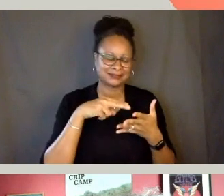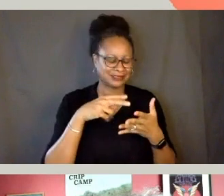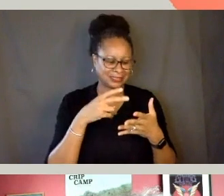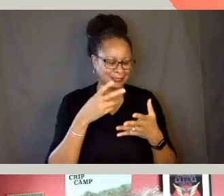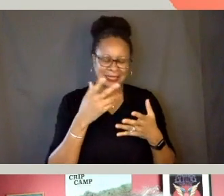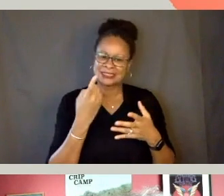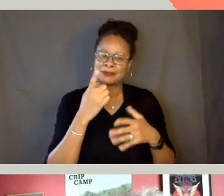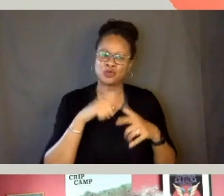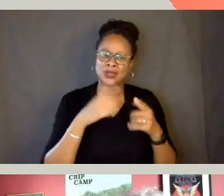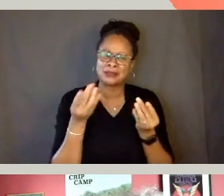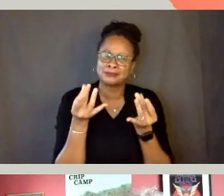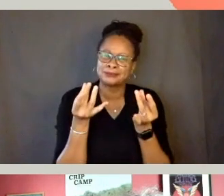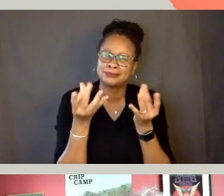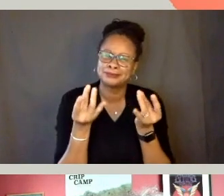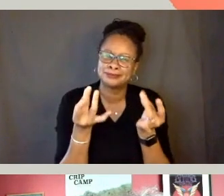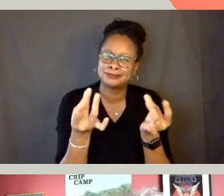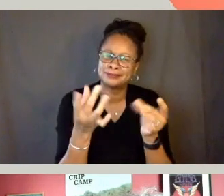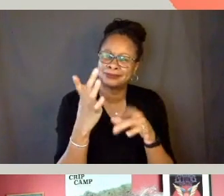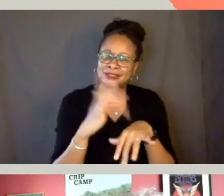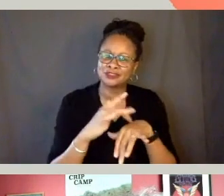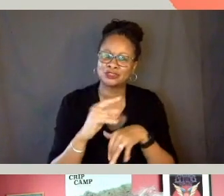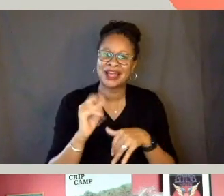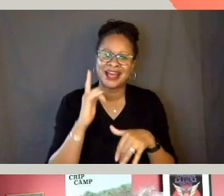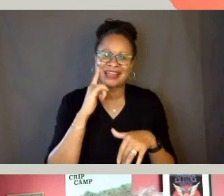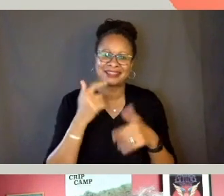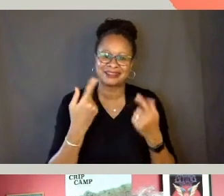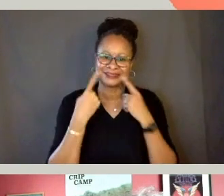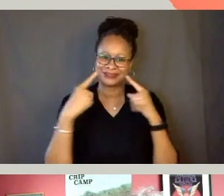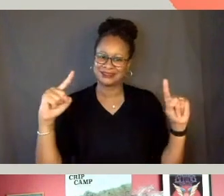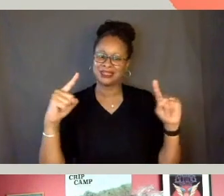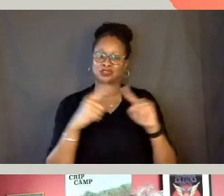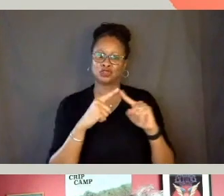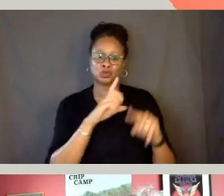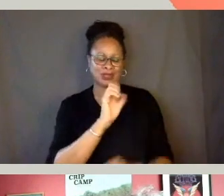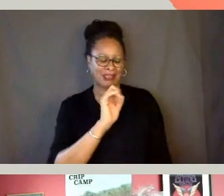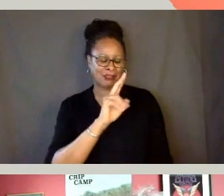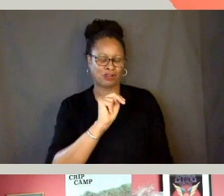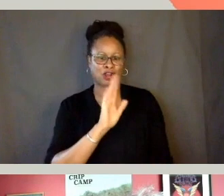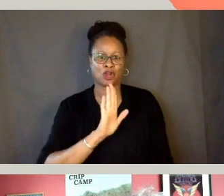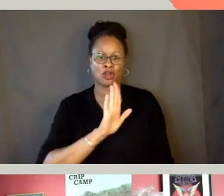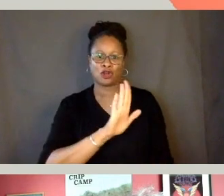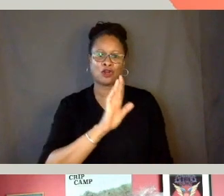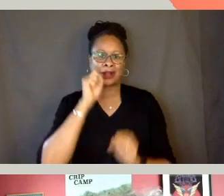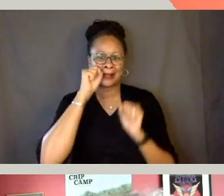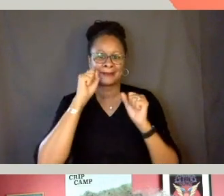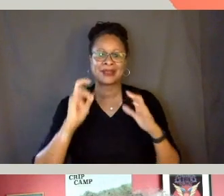And I think it's a testament to Erin's amazing gifts